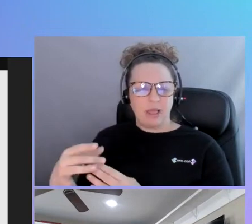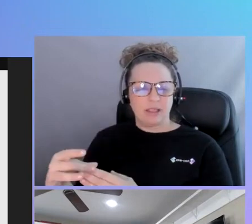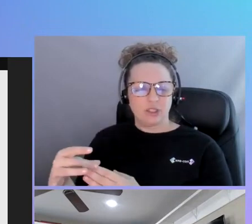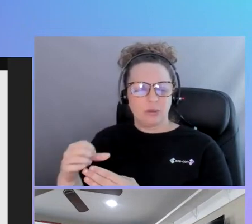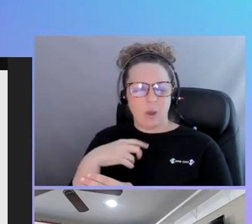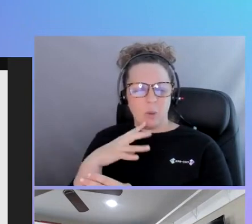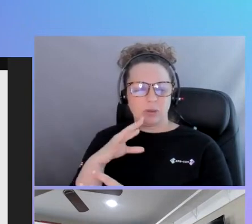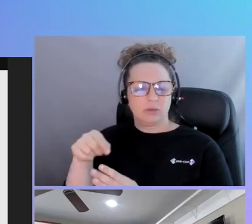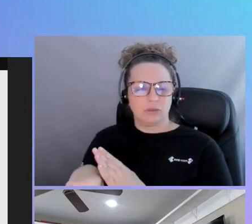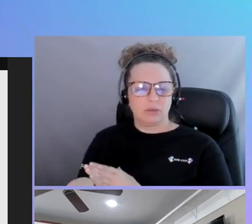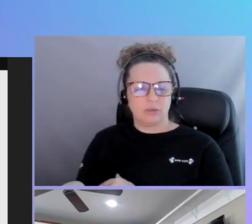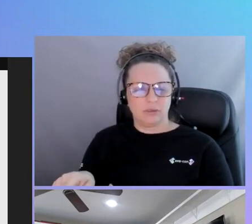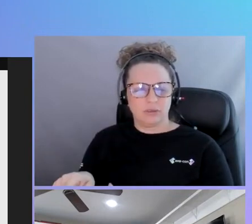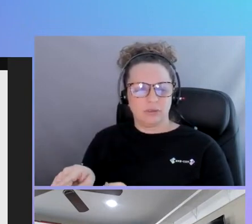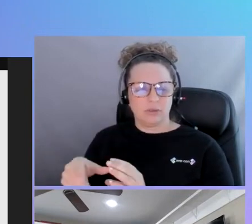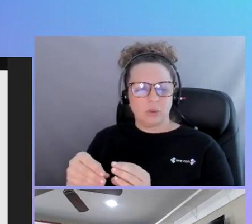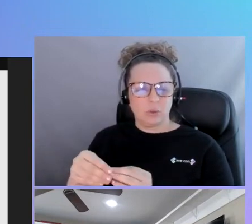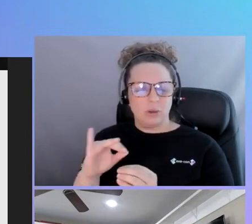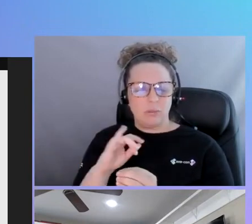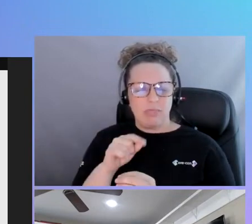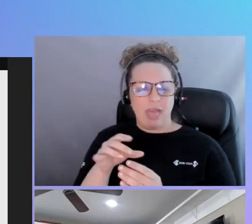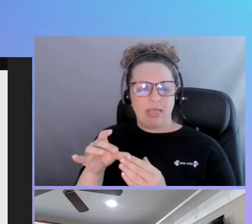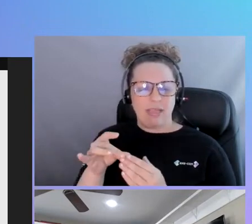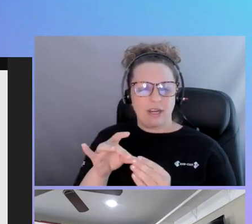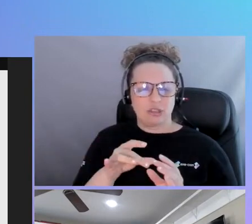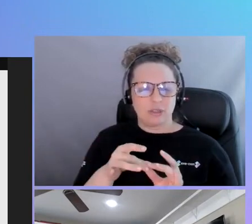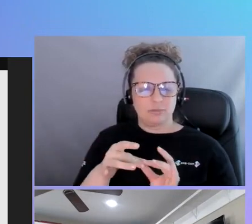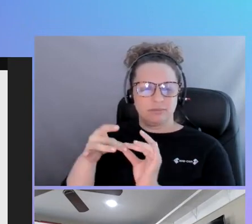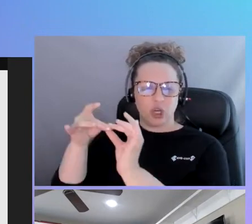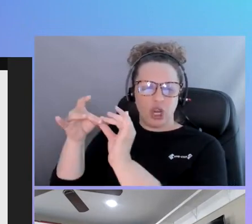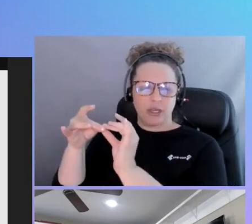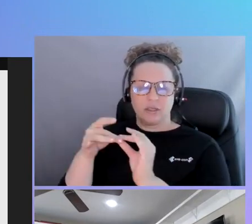chain. But it can happen. And one of the ways to do that, and